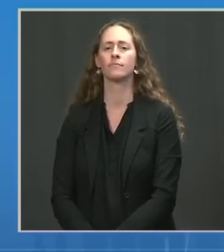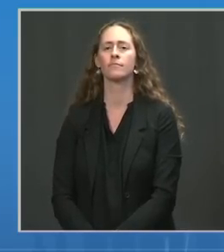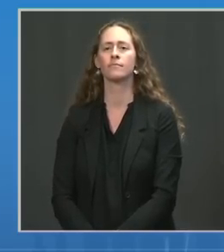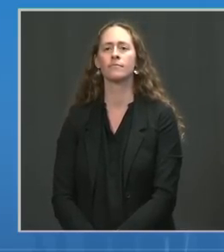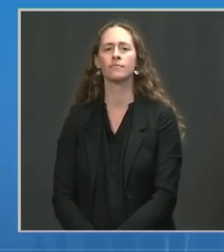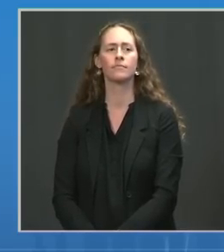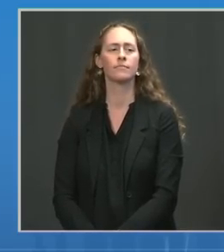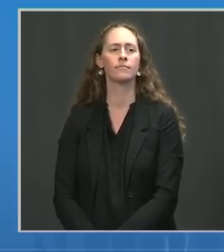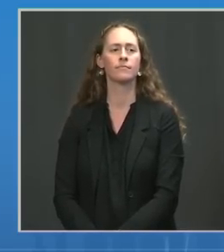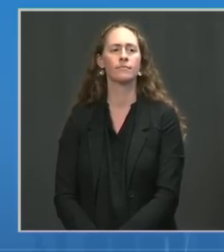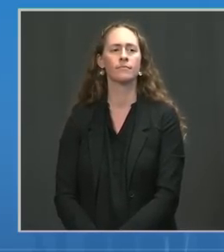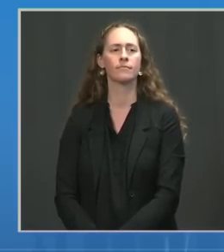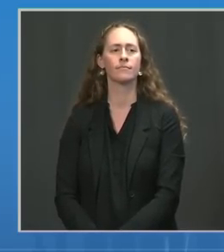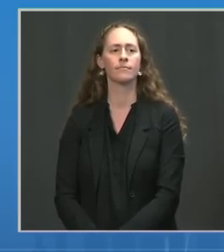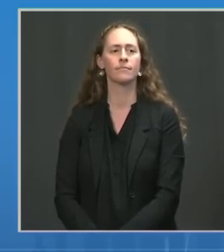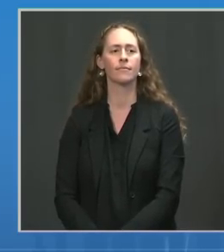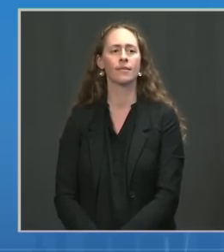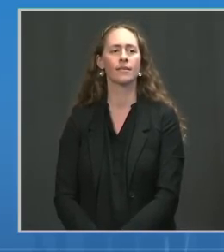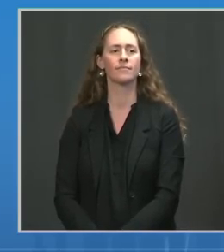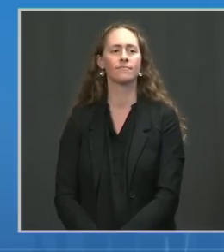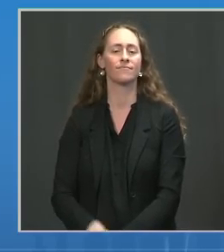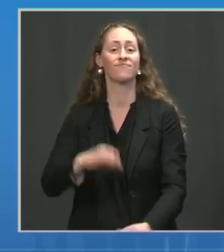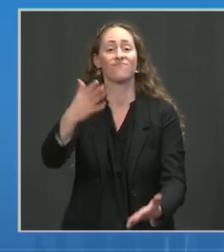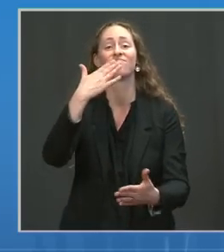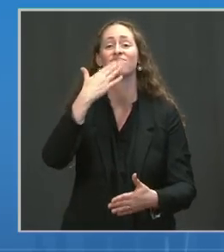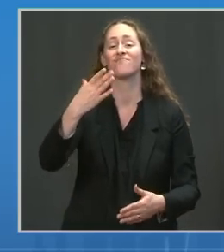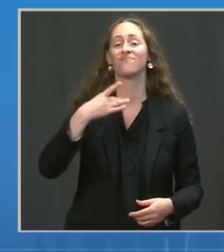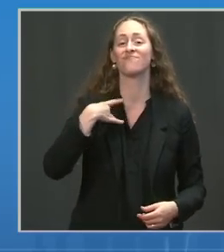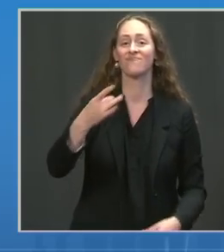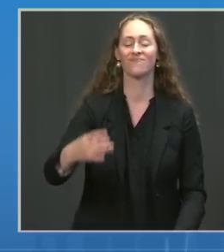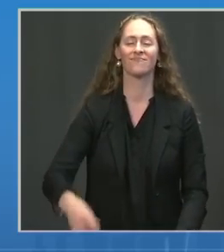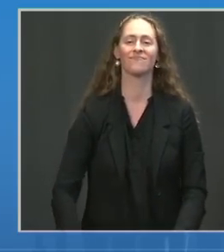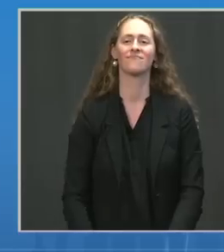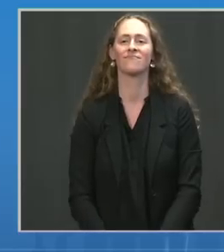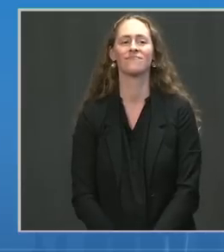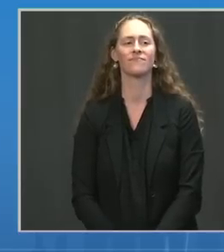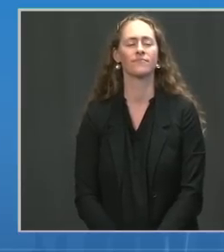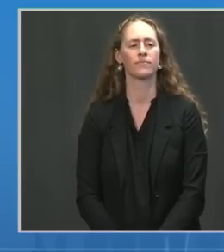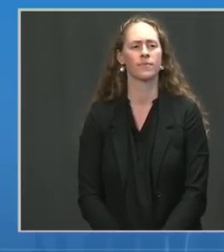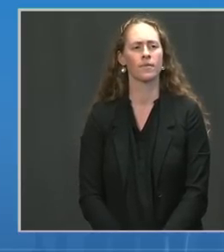The Press: Hi, thanks so much for taking my question. I was wondering how much of any surveillance is being done